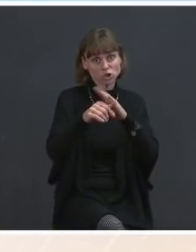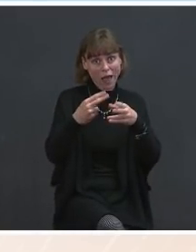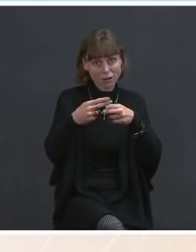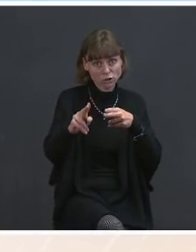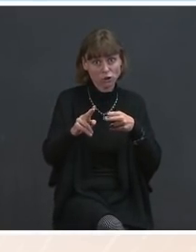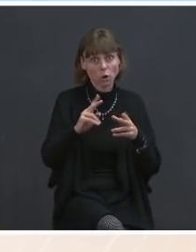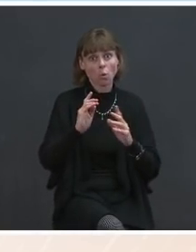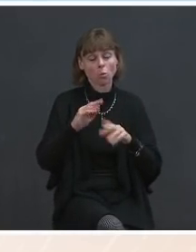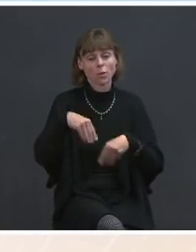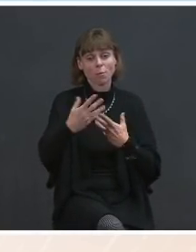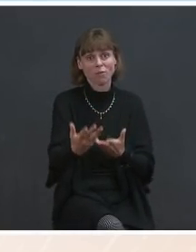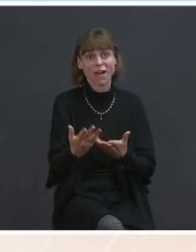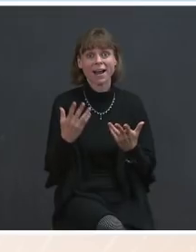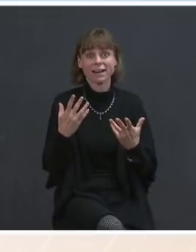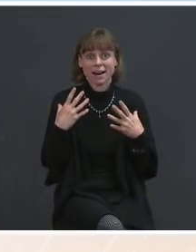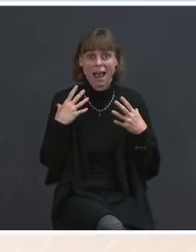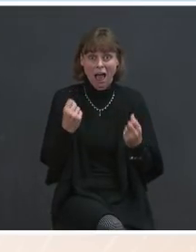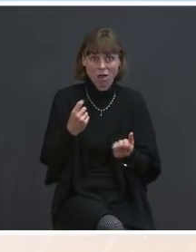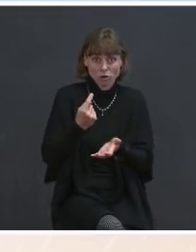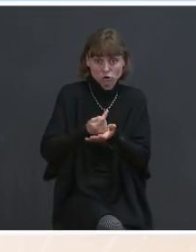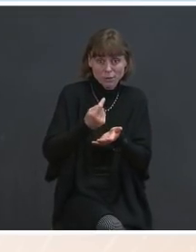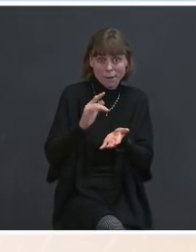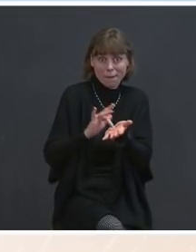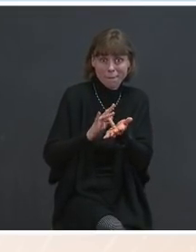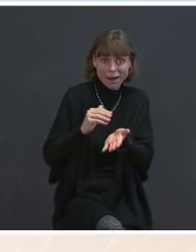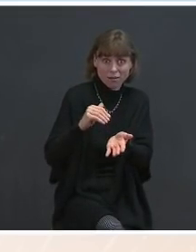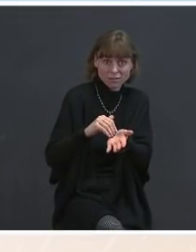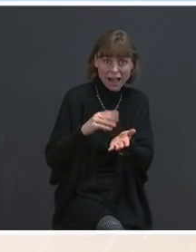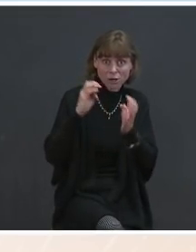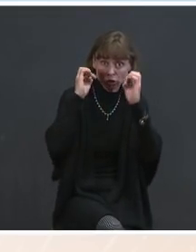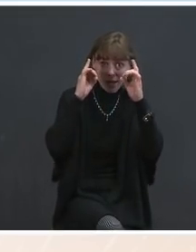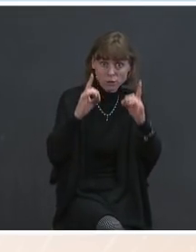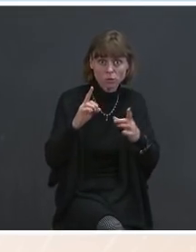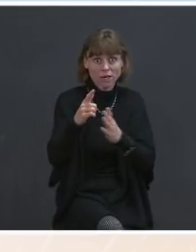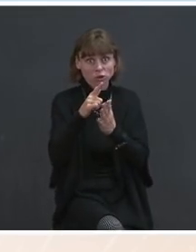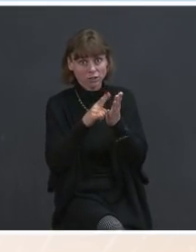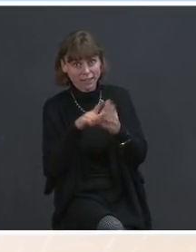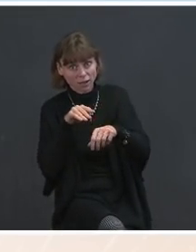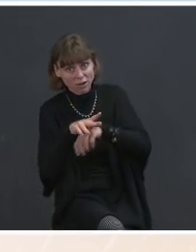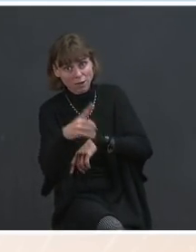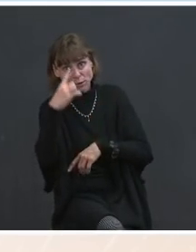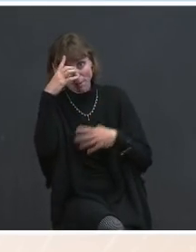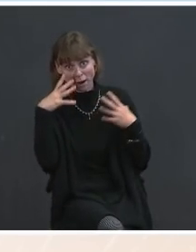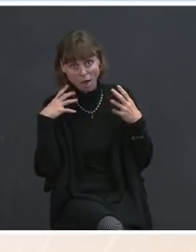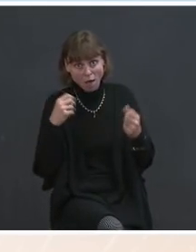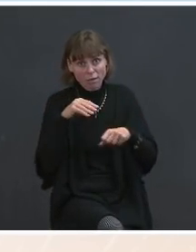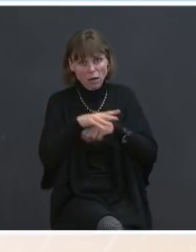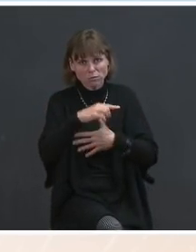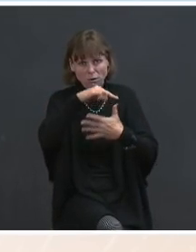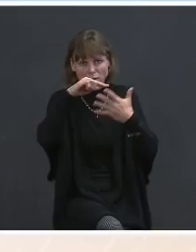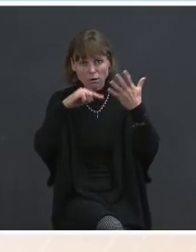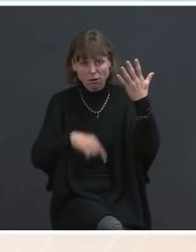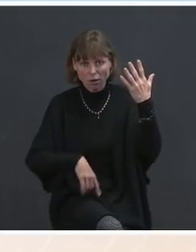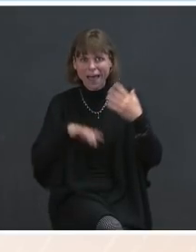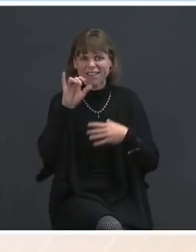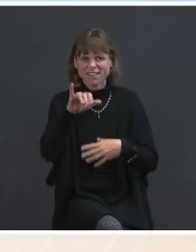by -- educational resources, legal counseling, mental health counseling. That's exactly what we're focused on doing.